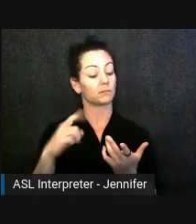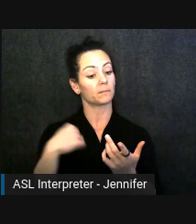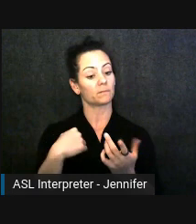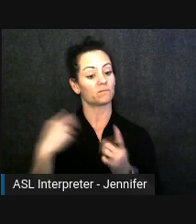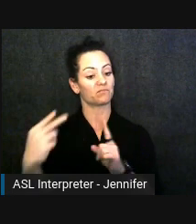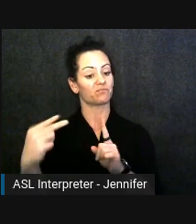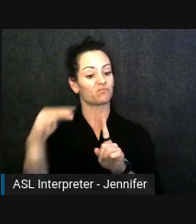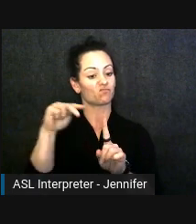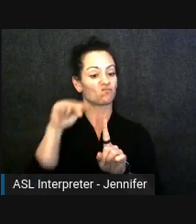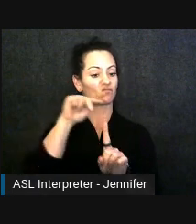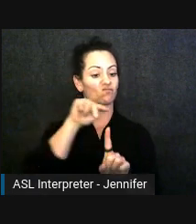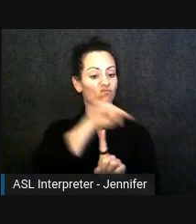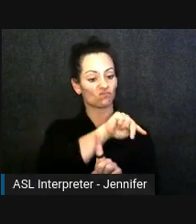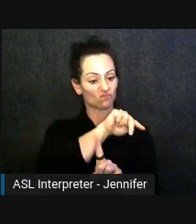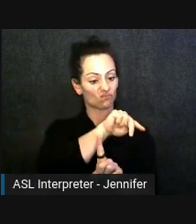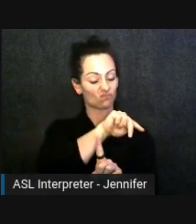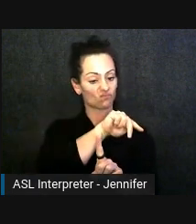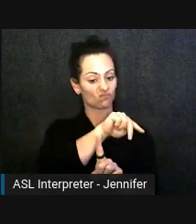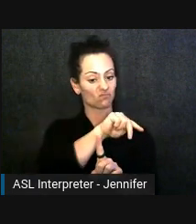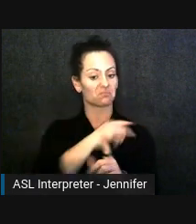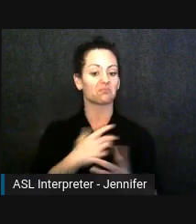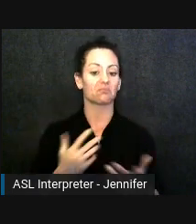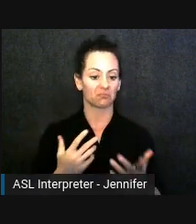There are some of the more traditional understandings